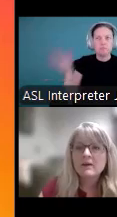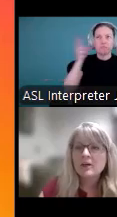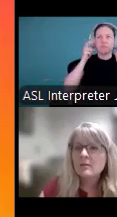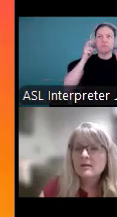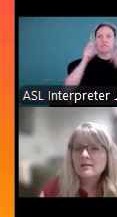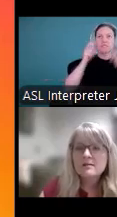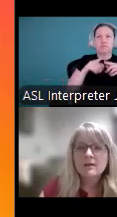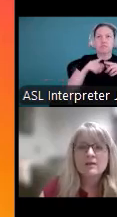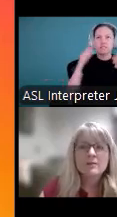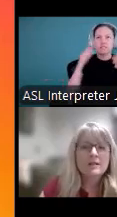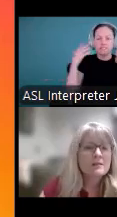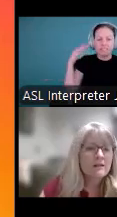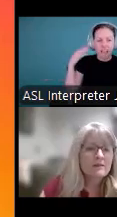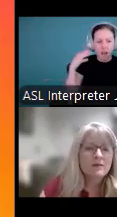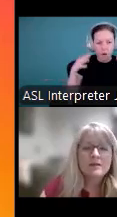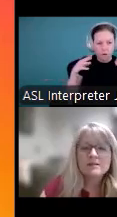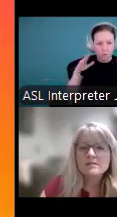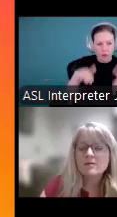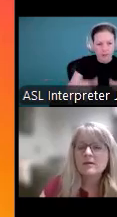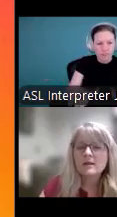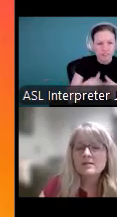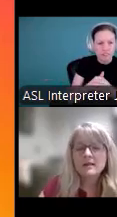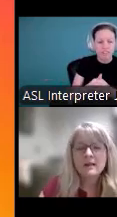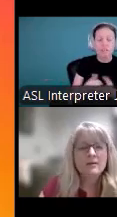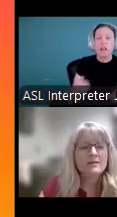environment that could be a safety risk or need to get our